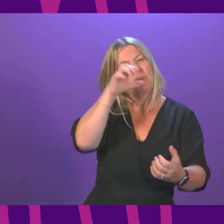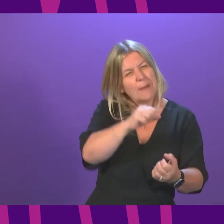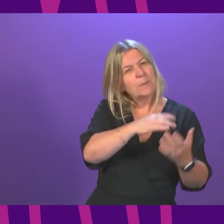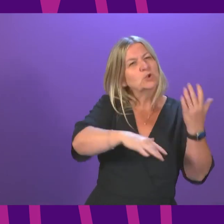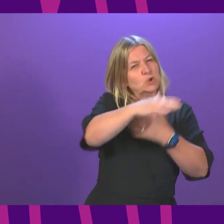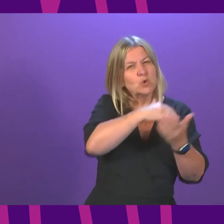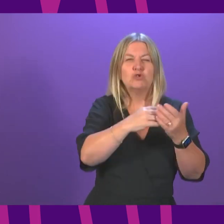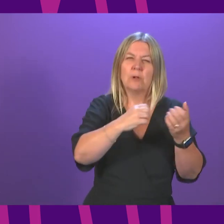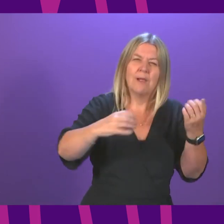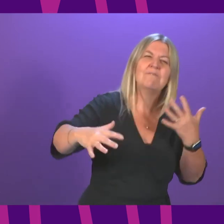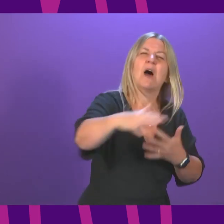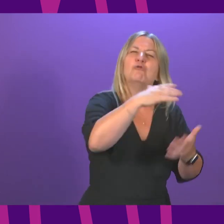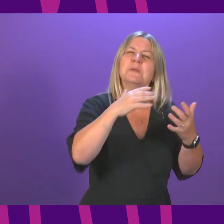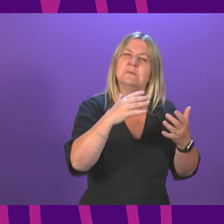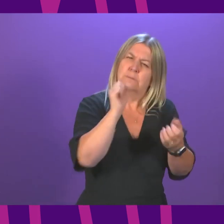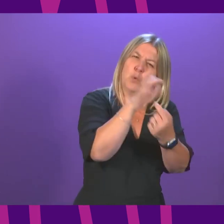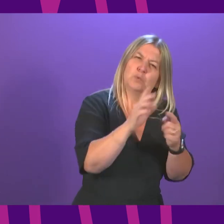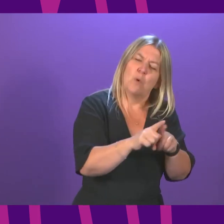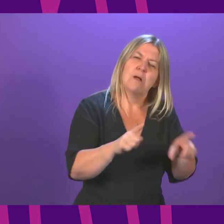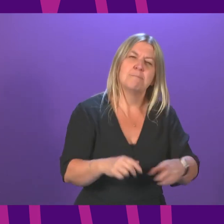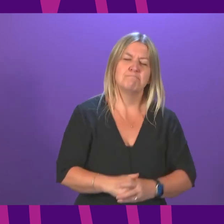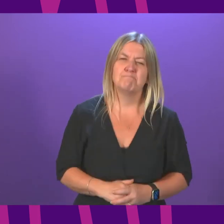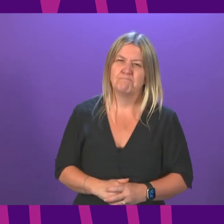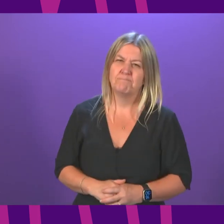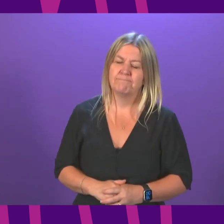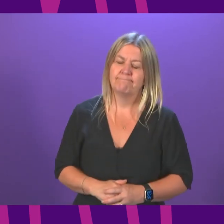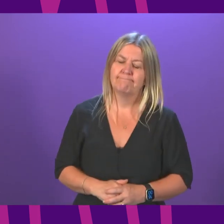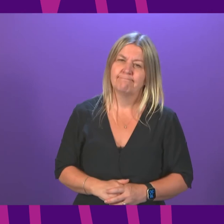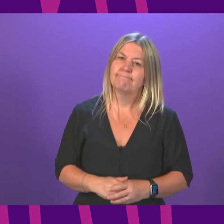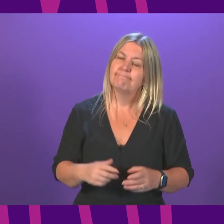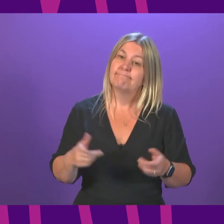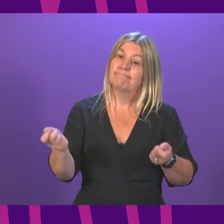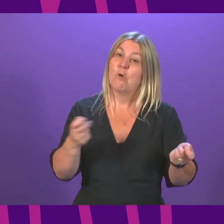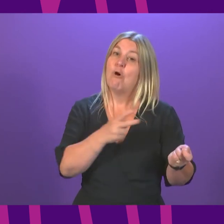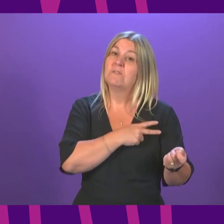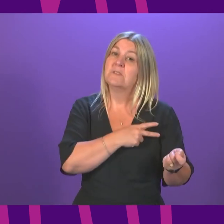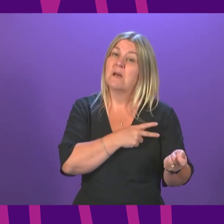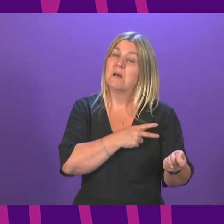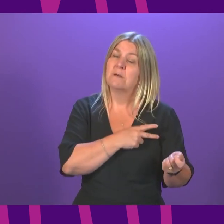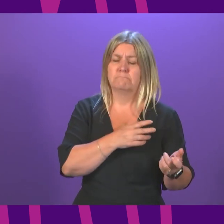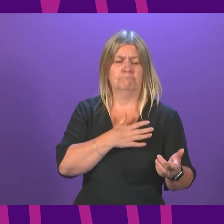In broad terms, the question is whether the legislation is proportionate to the challenge,